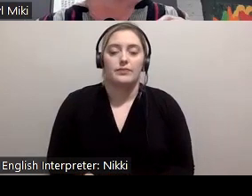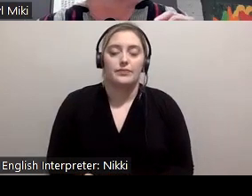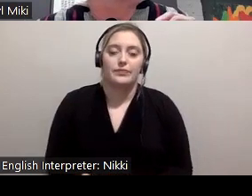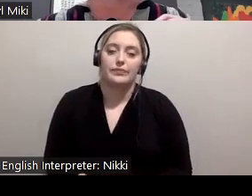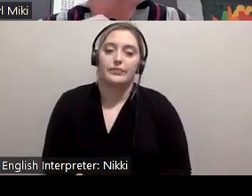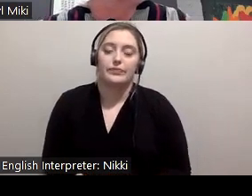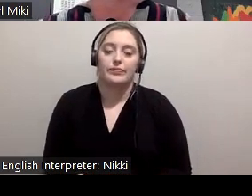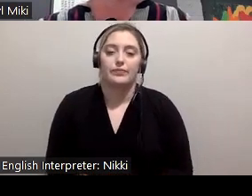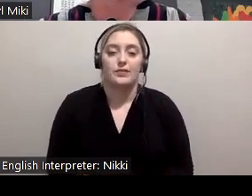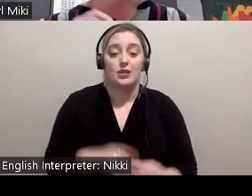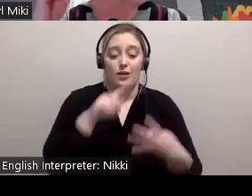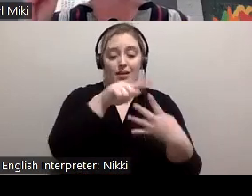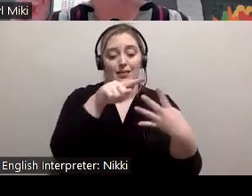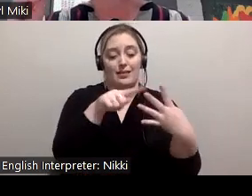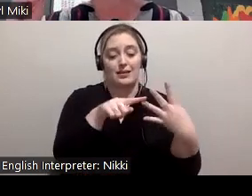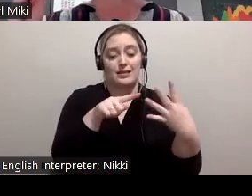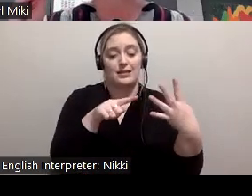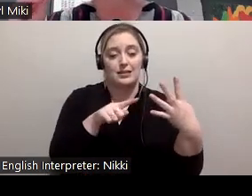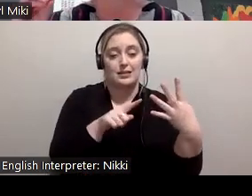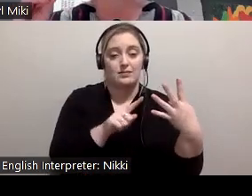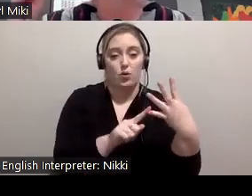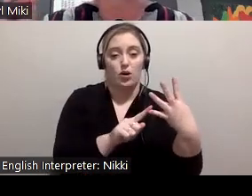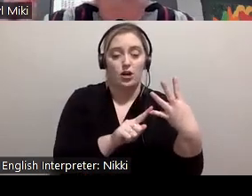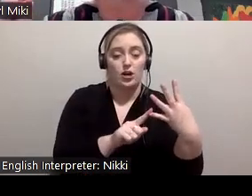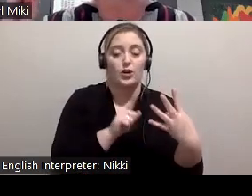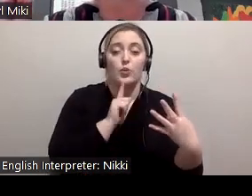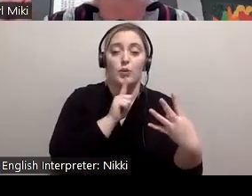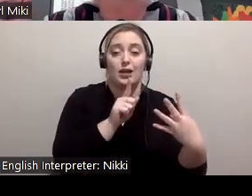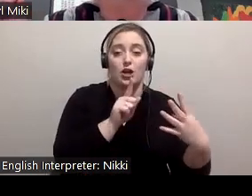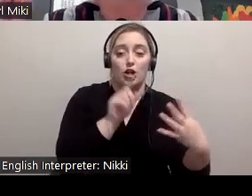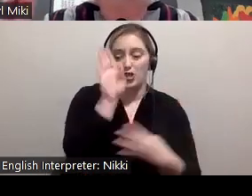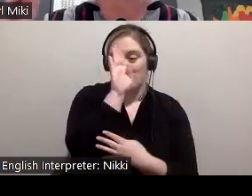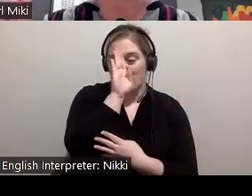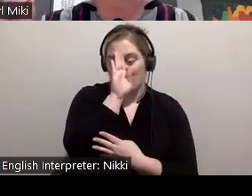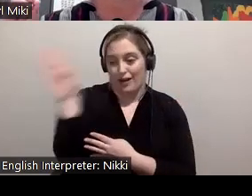the criteria that the assessors are going to use when they are